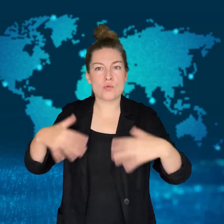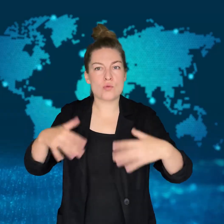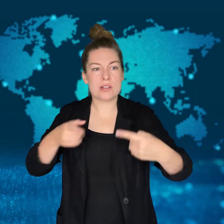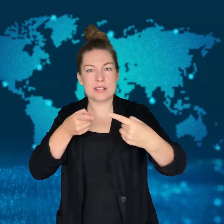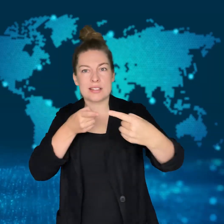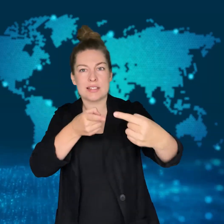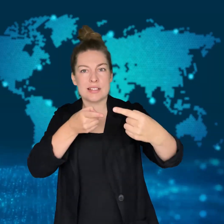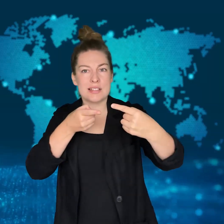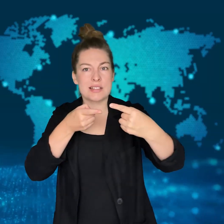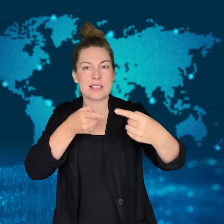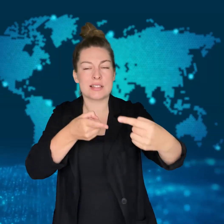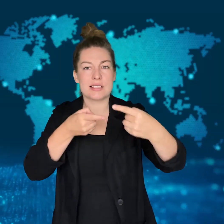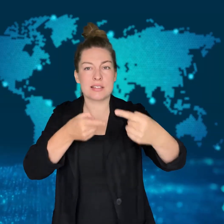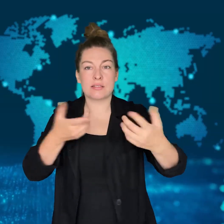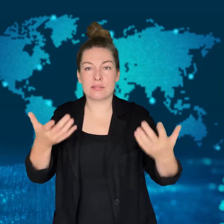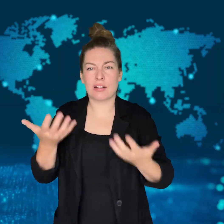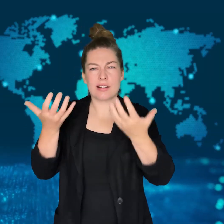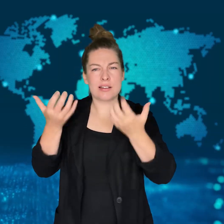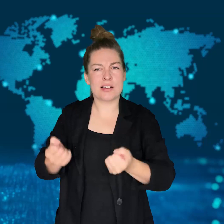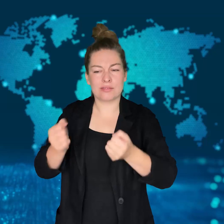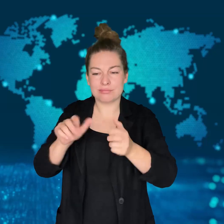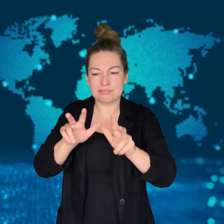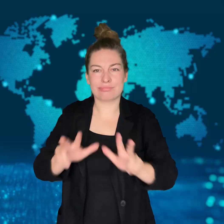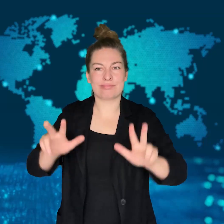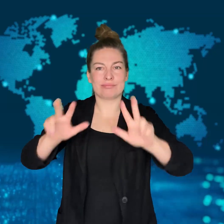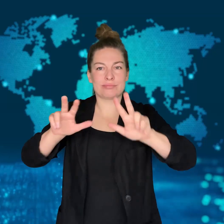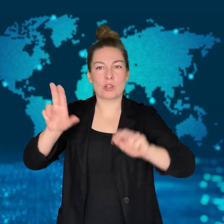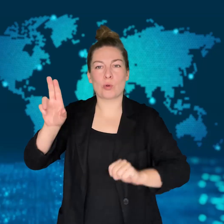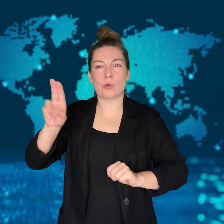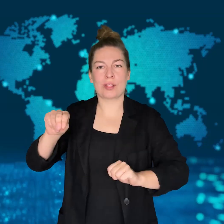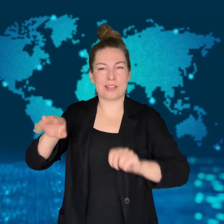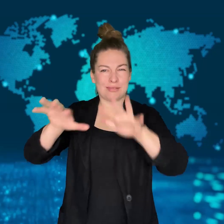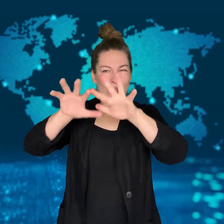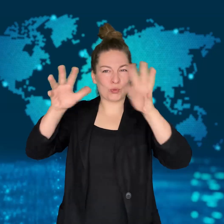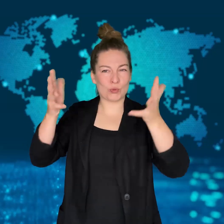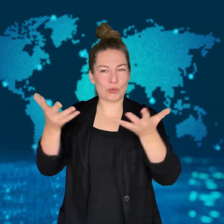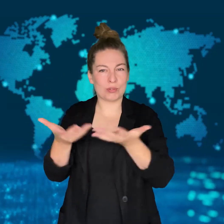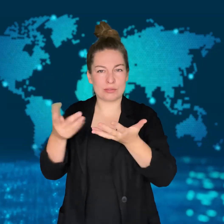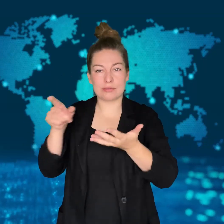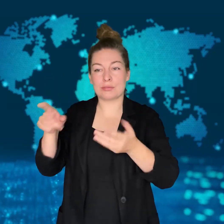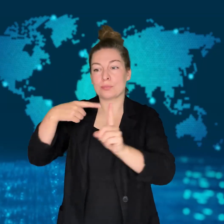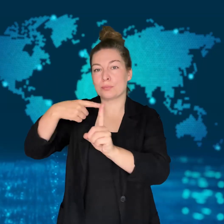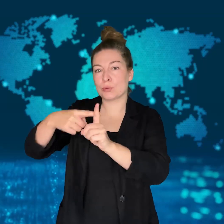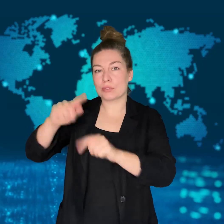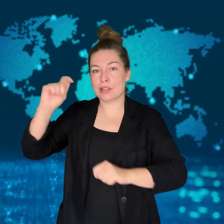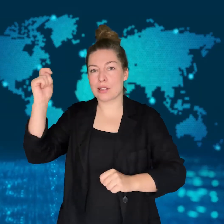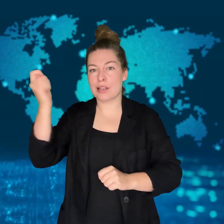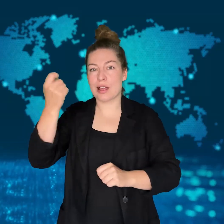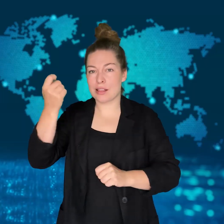Haiti as the country deals with increasing gang activity.